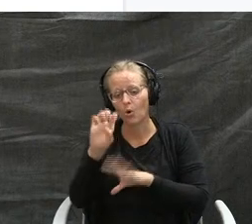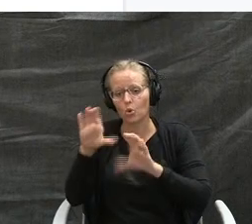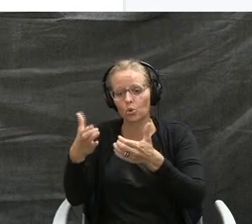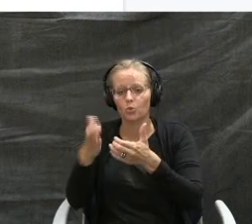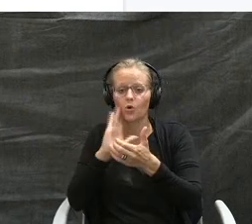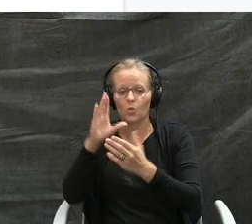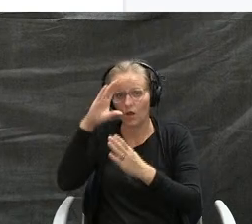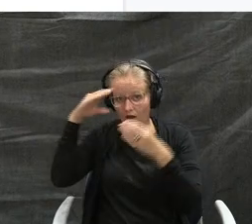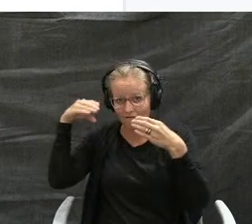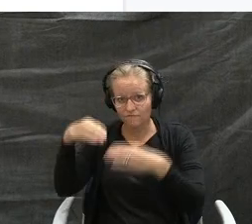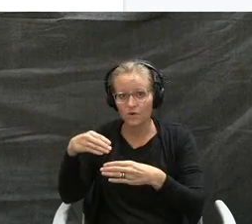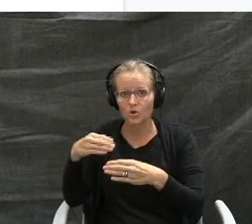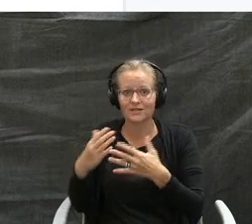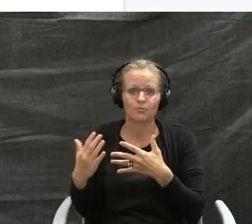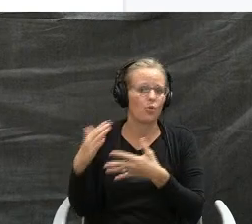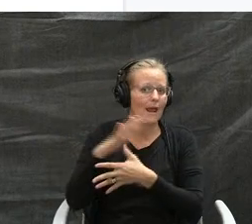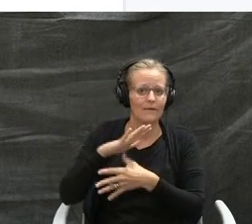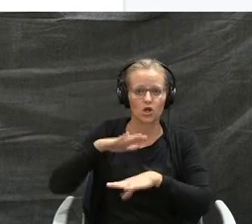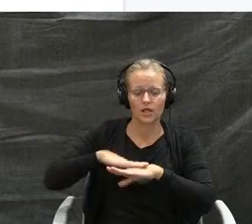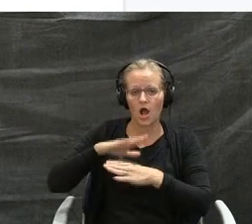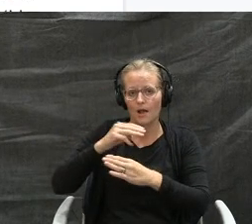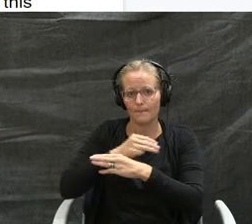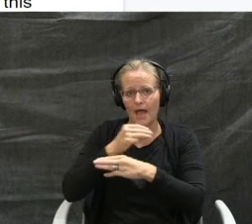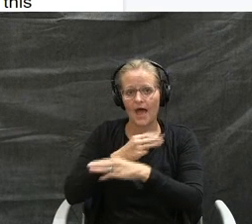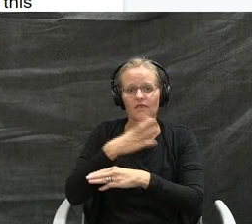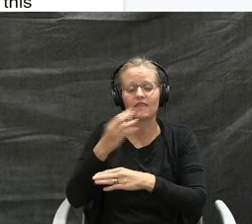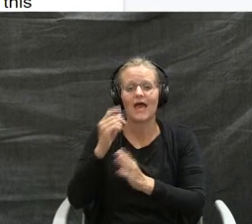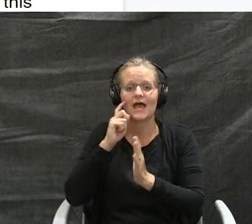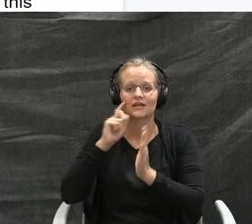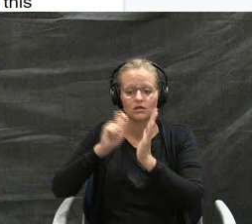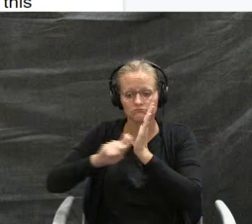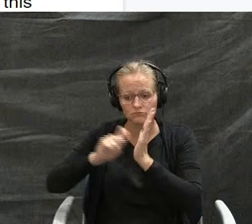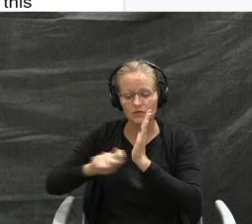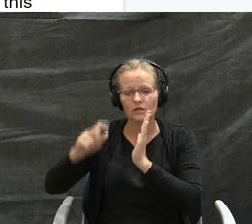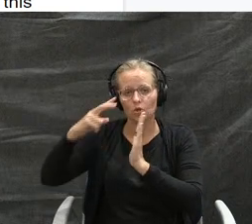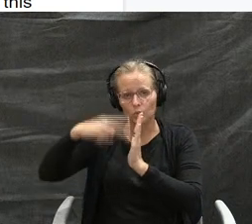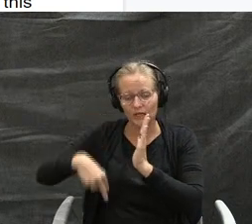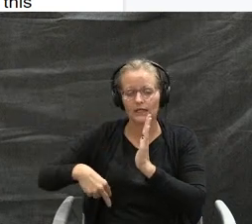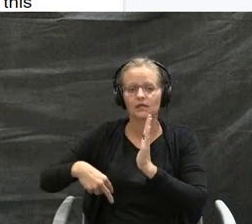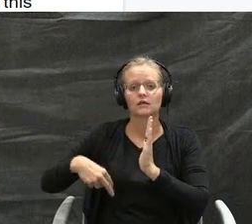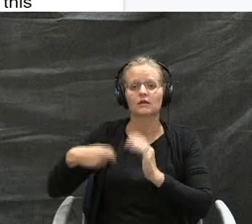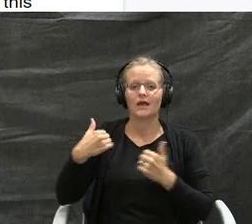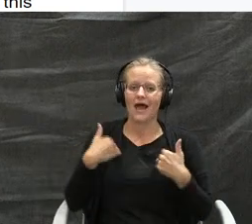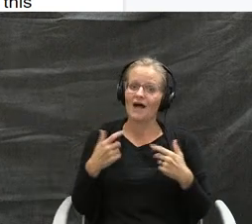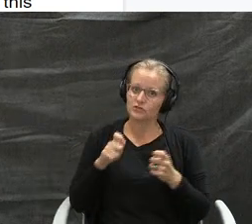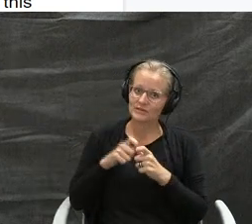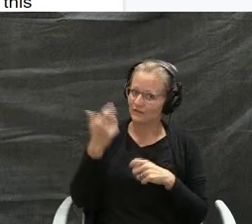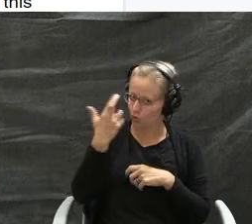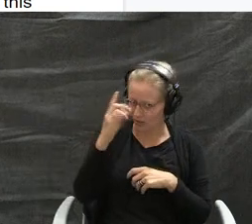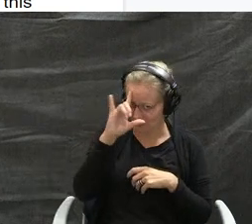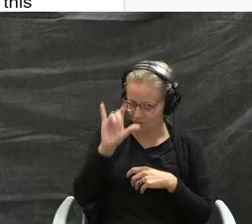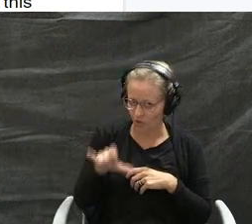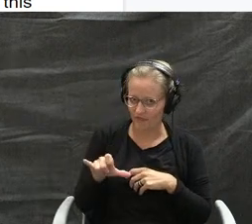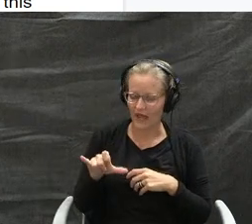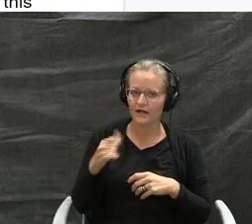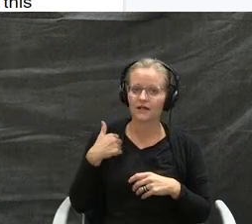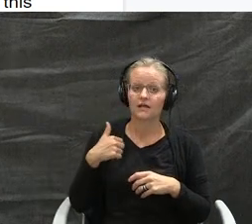focus primarily on math and literacy, and there are reasons for that and the rationale that we laid out.